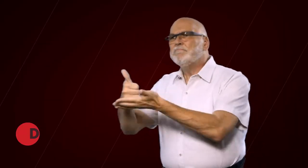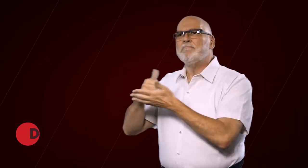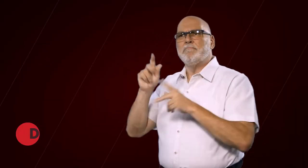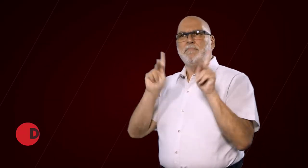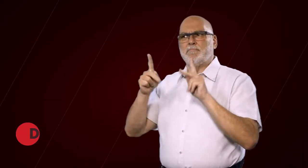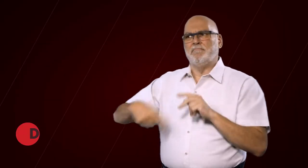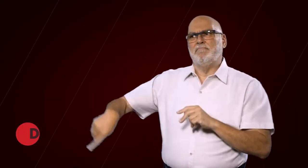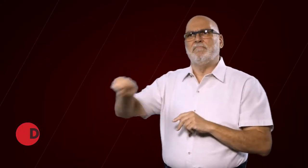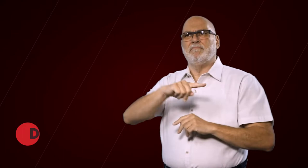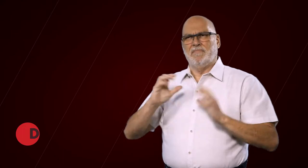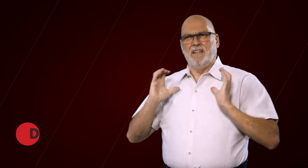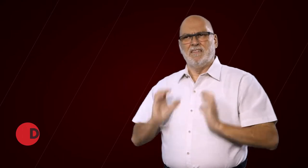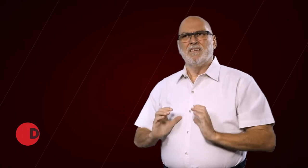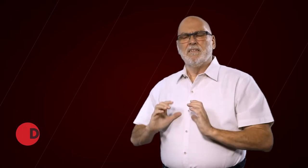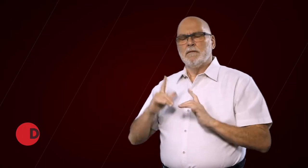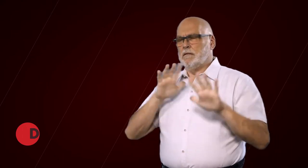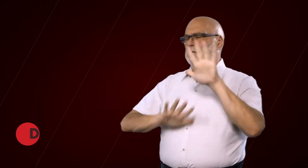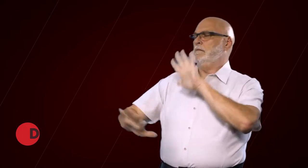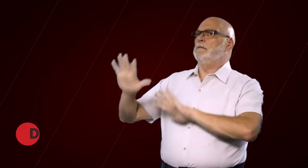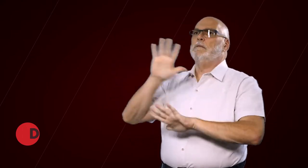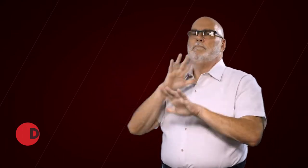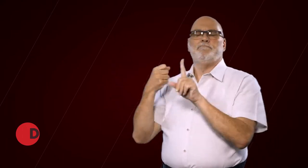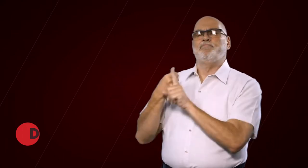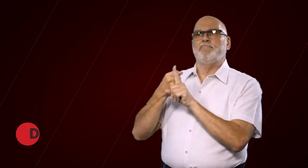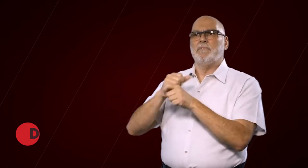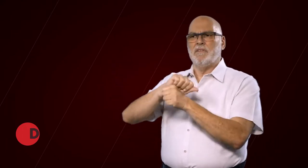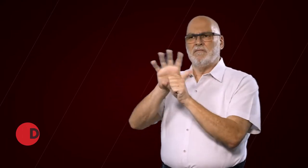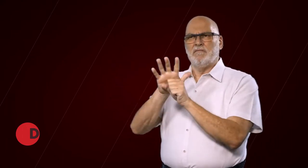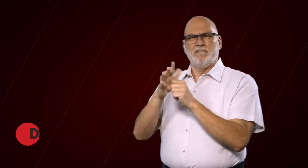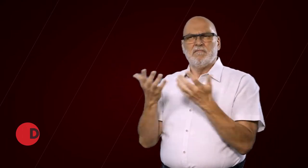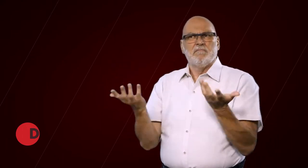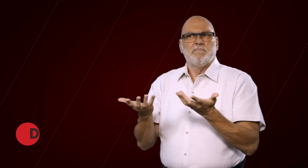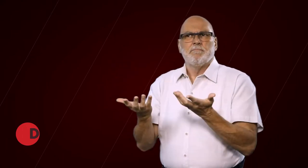taken to help clients deal with COVID?